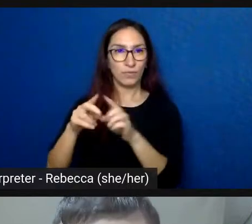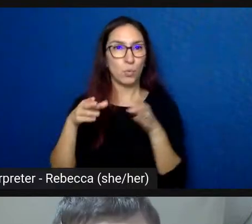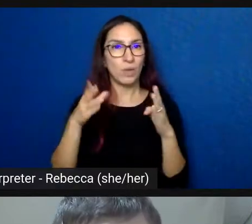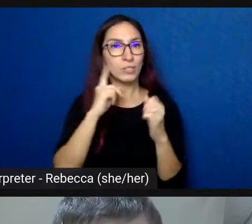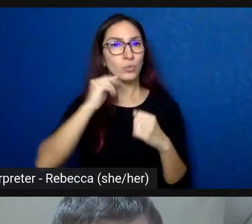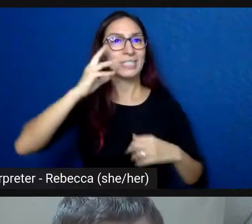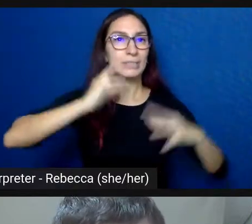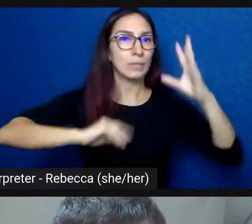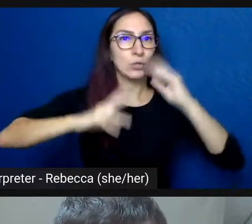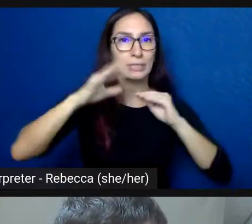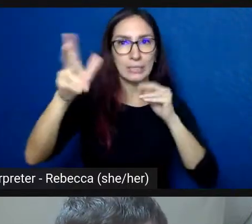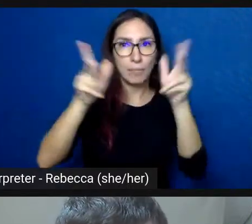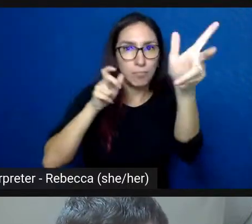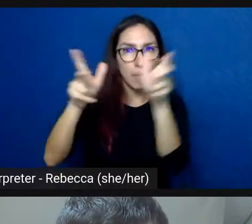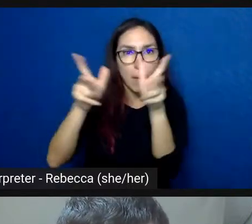we experience laws are in this time we have laws are but next